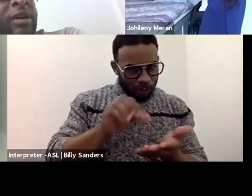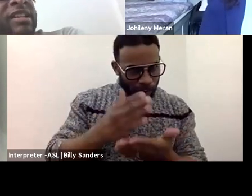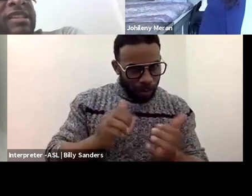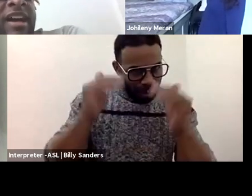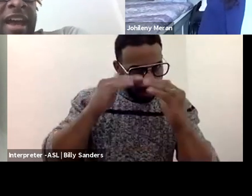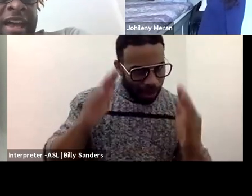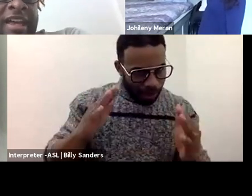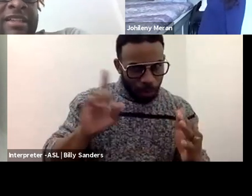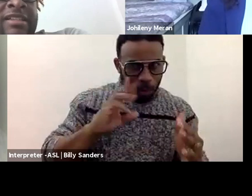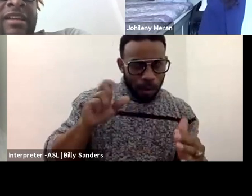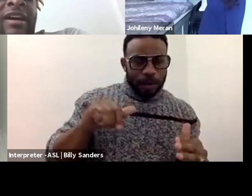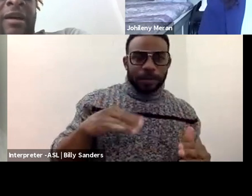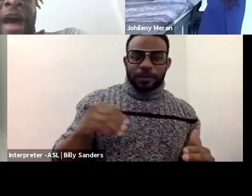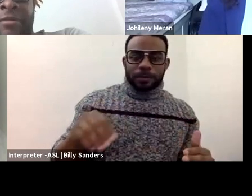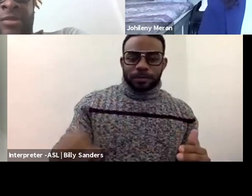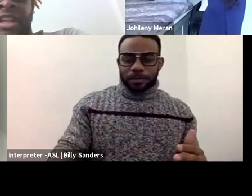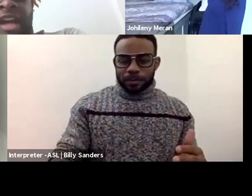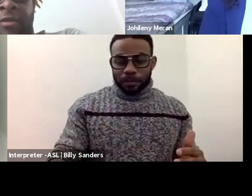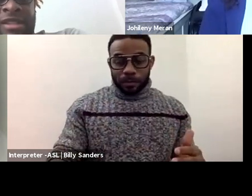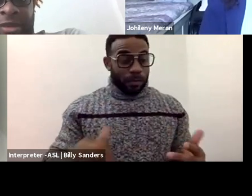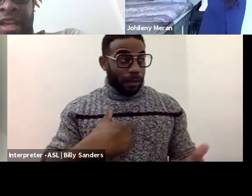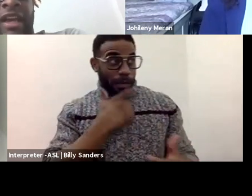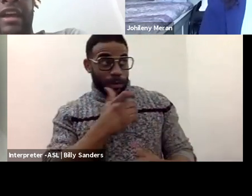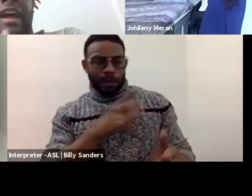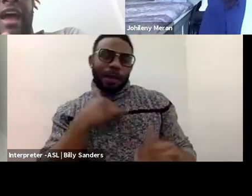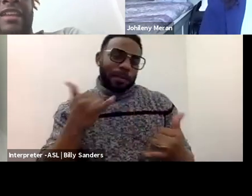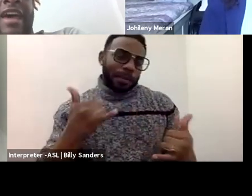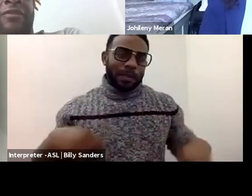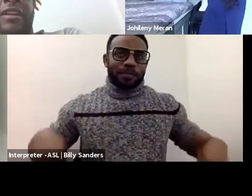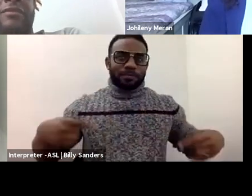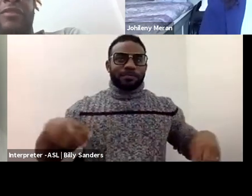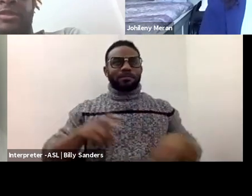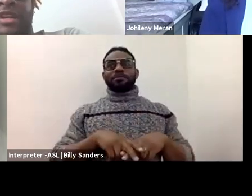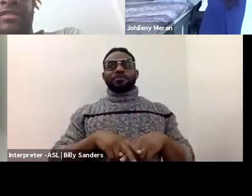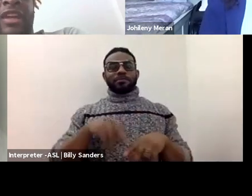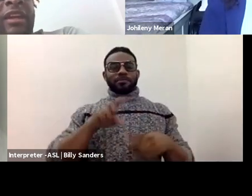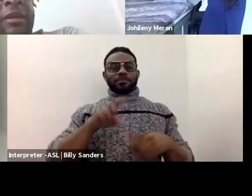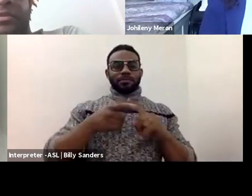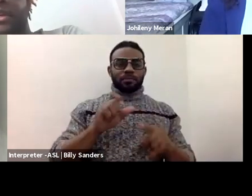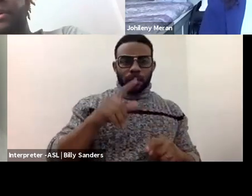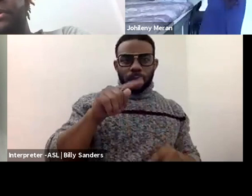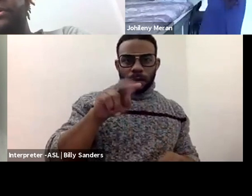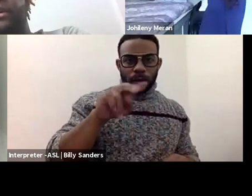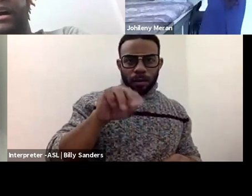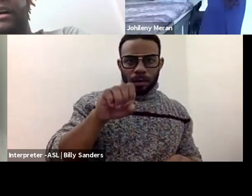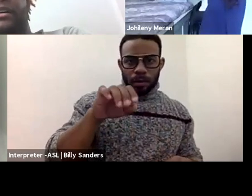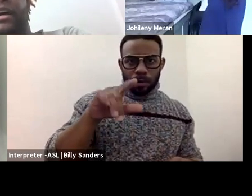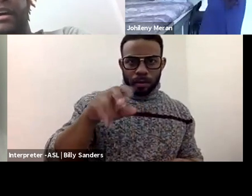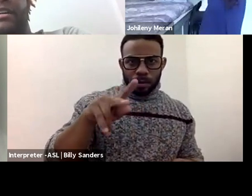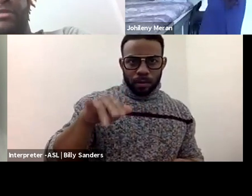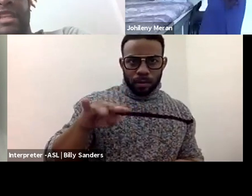was and I was just watching. I wasn't playing. And I had a friend from Transylvania who was